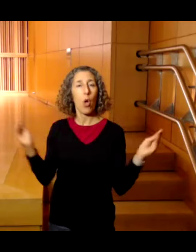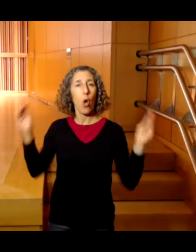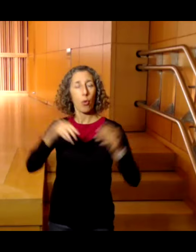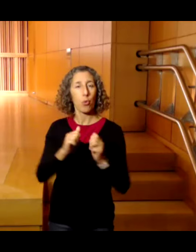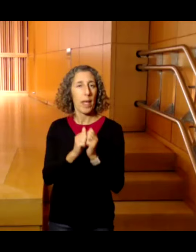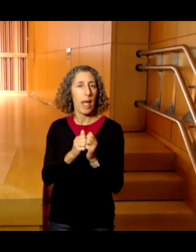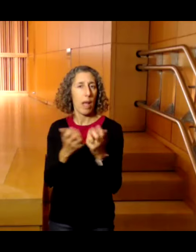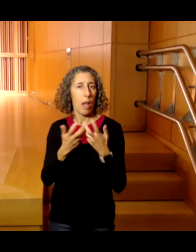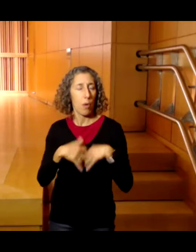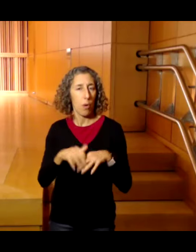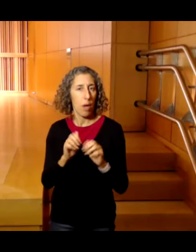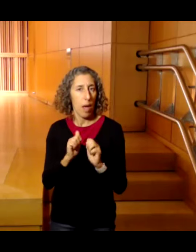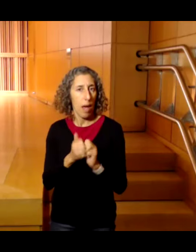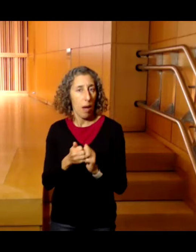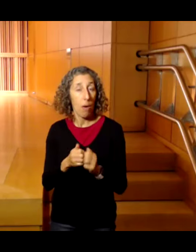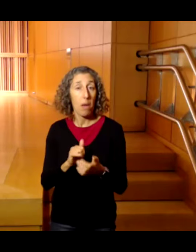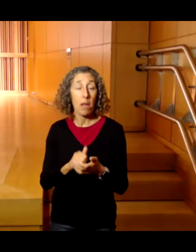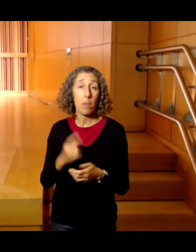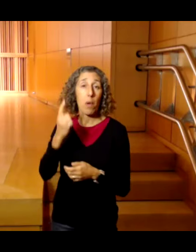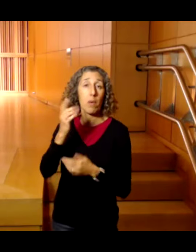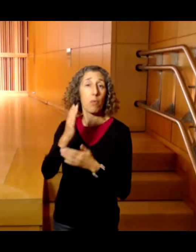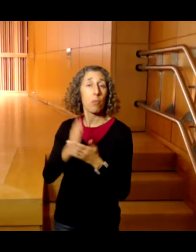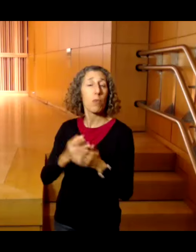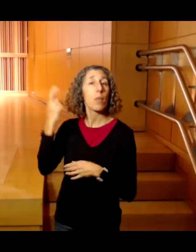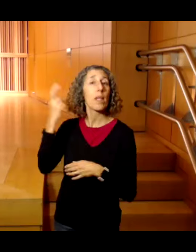I suspect, moreover, that part of the reason that Baldwin never completed no papers for Muhammad.